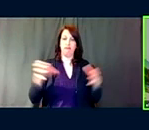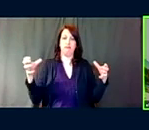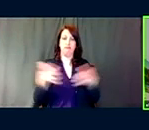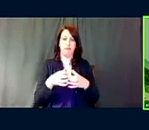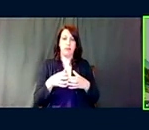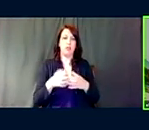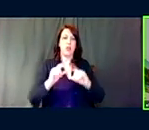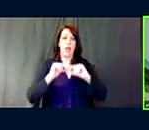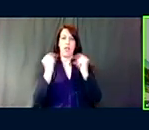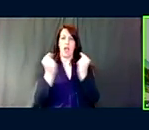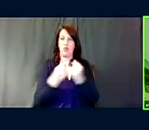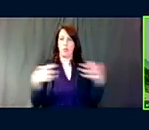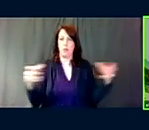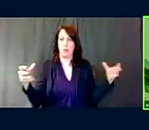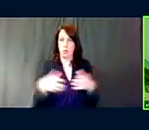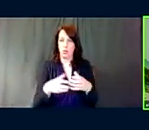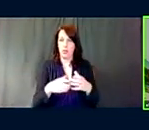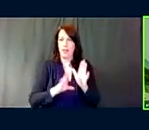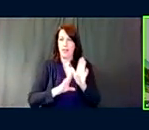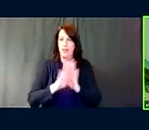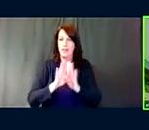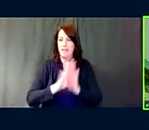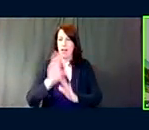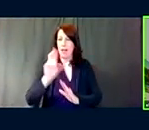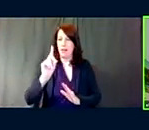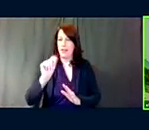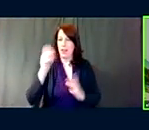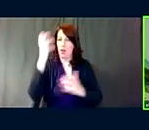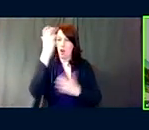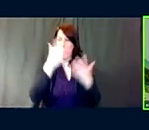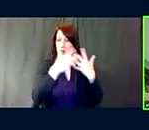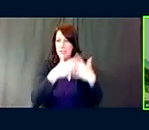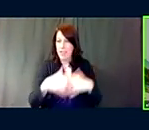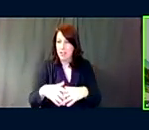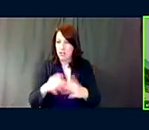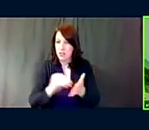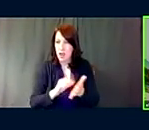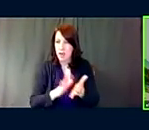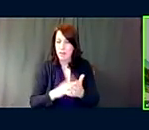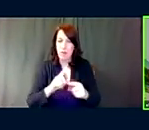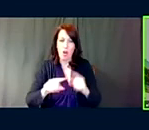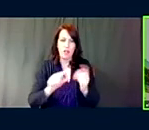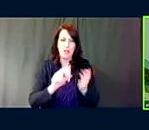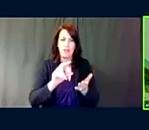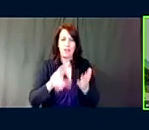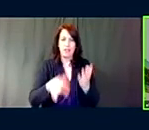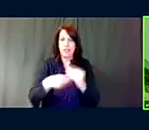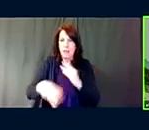SO THE GROUP HAS BEEN PULLED TOGETHER, DEVELOPED A DATA HARMONIZATION DOCUMENT FOR